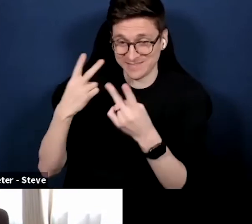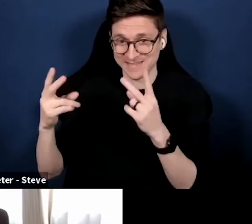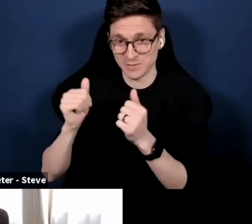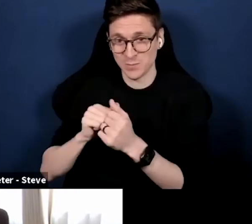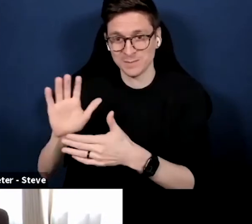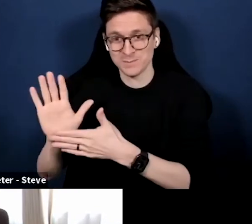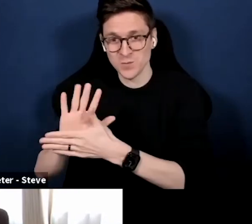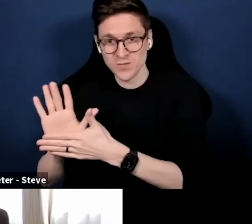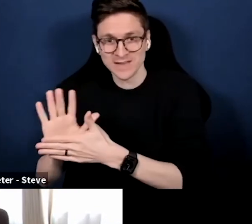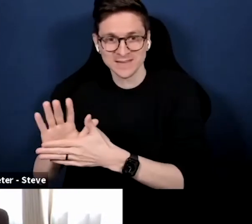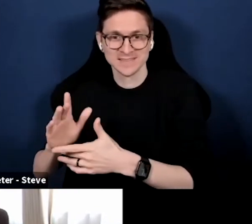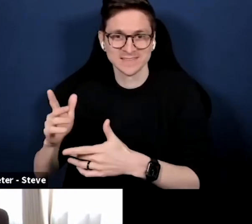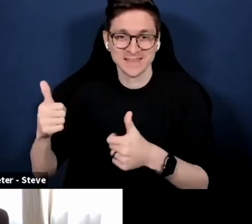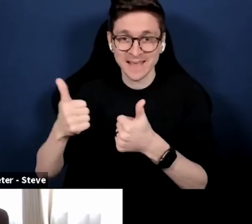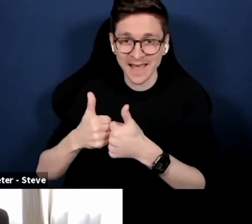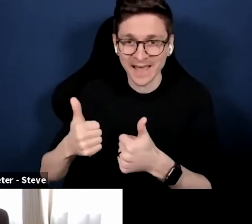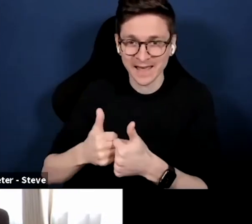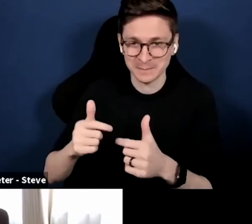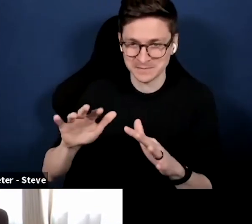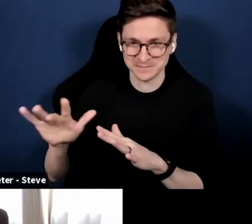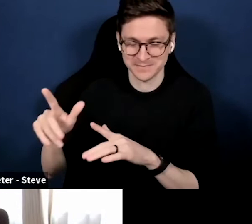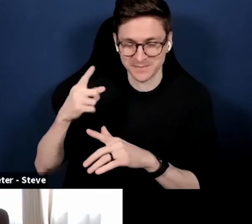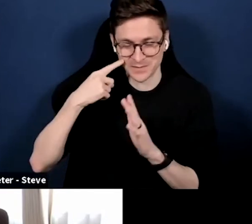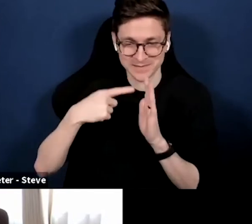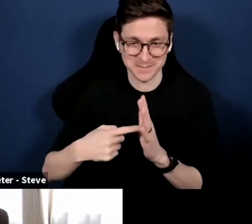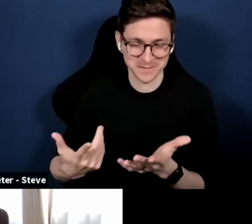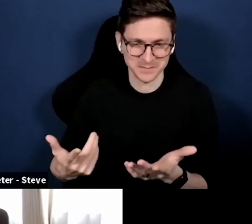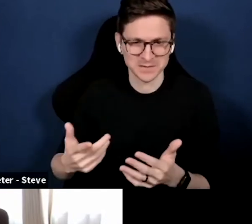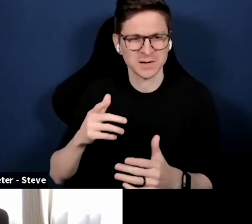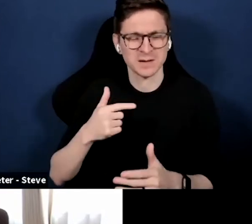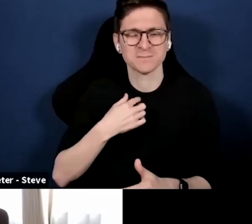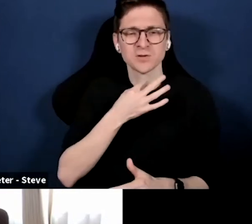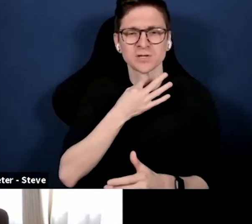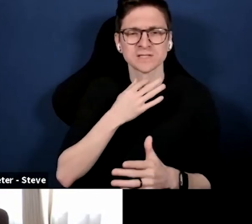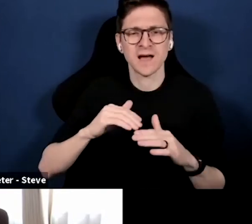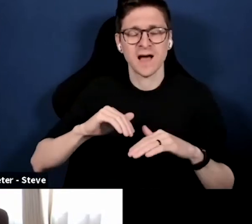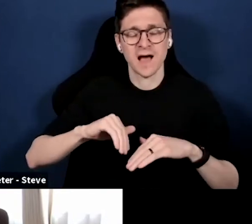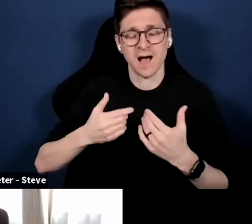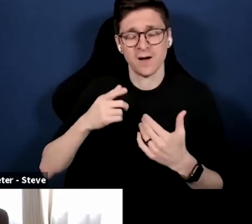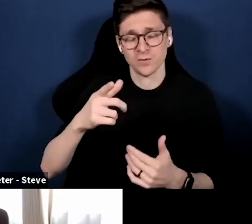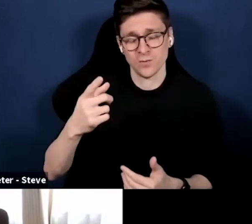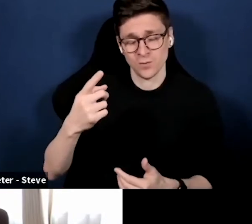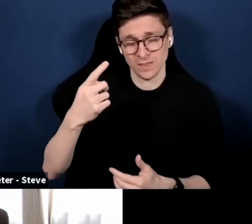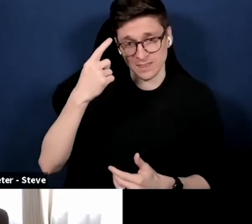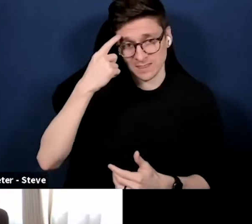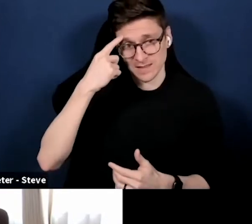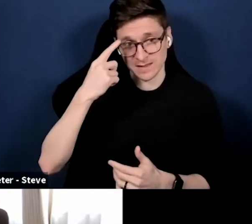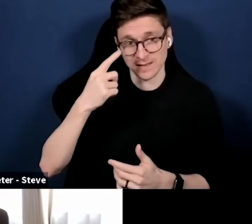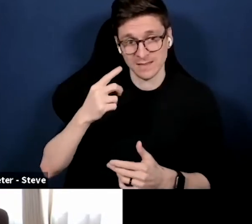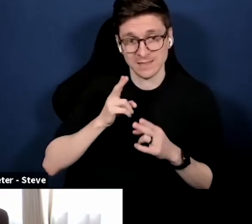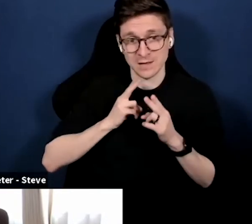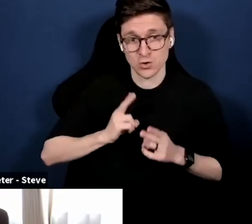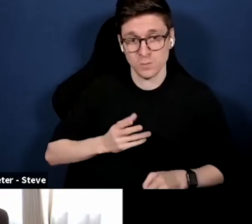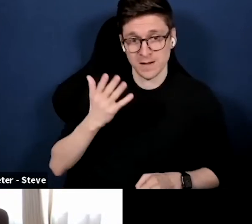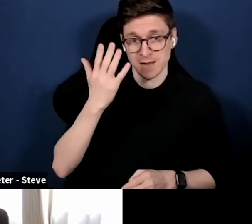so how do you think the human-like appearance of your avatars and the digital brain could be